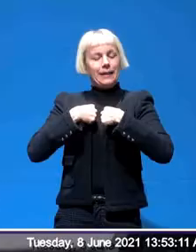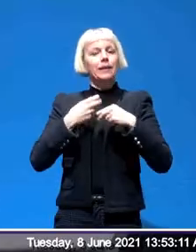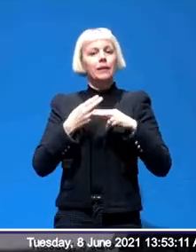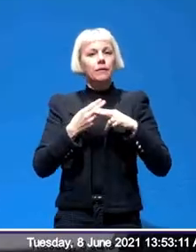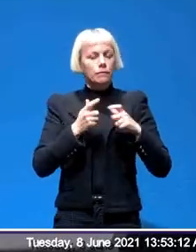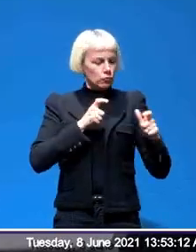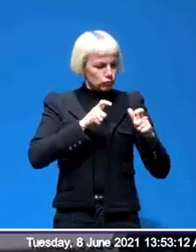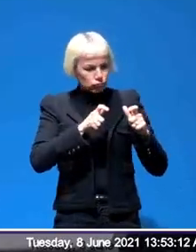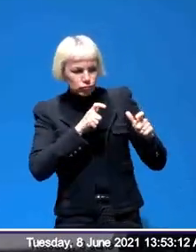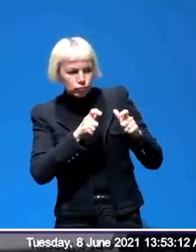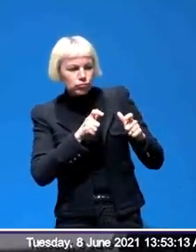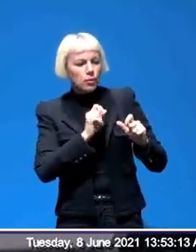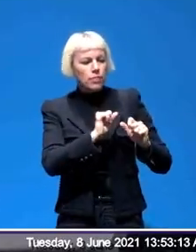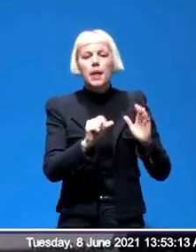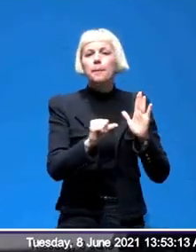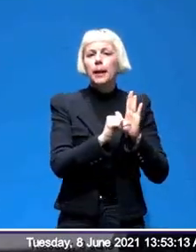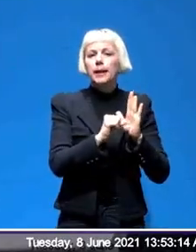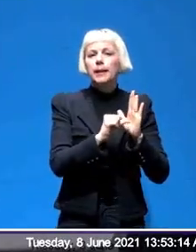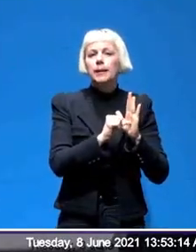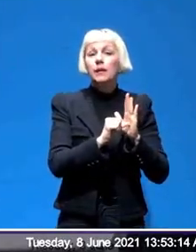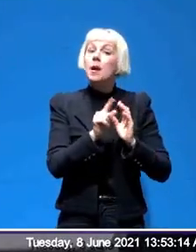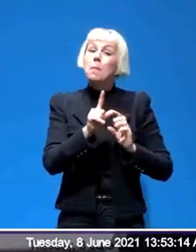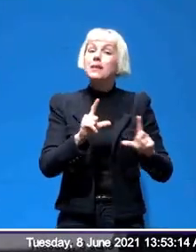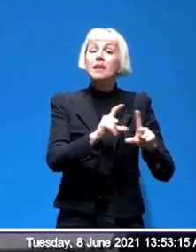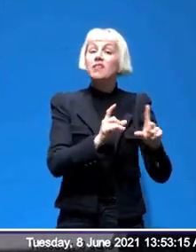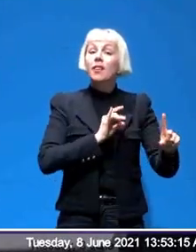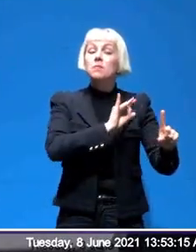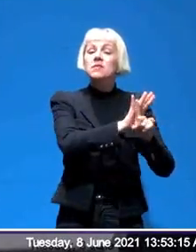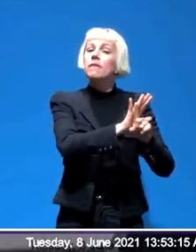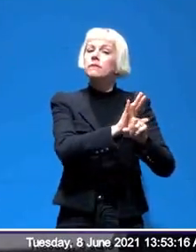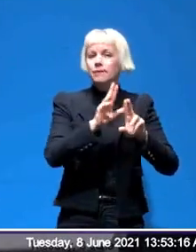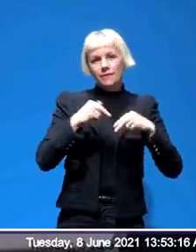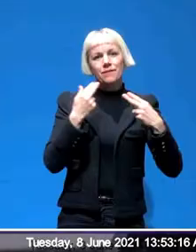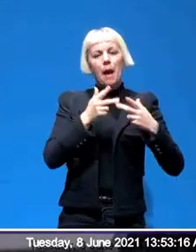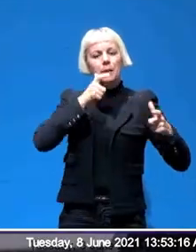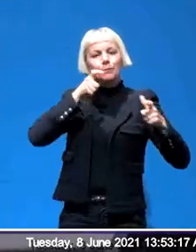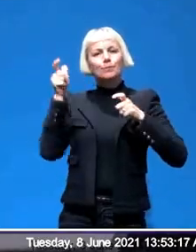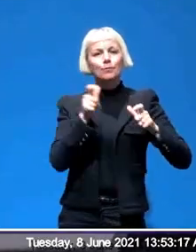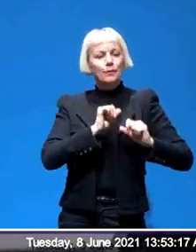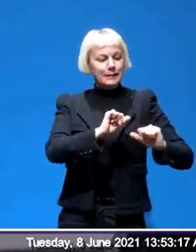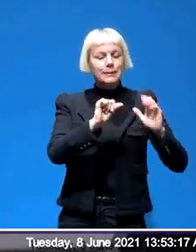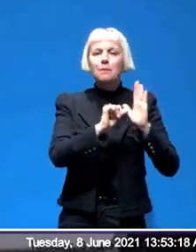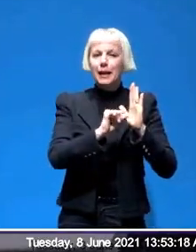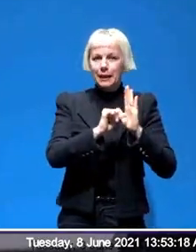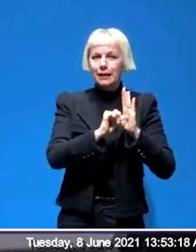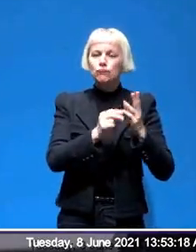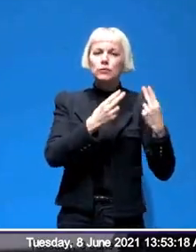But in this case, Daniel's family had oversight of that and having --- should